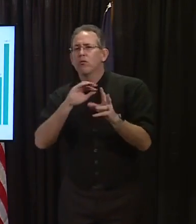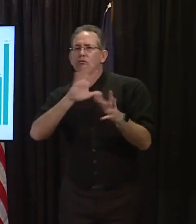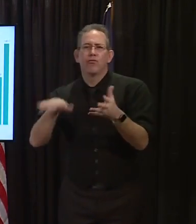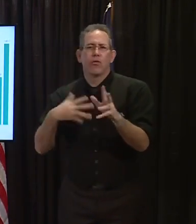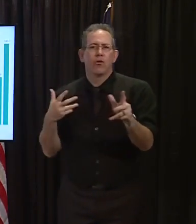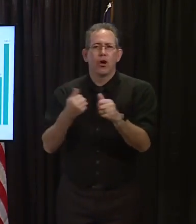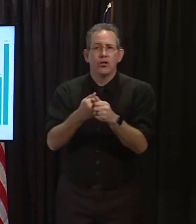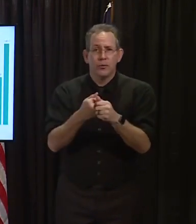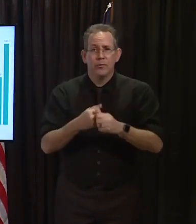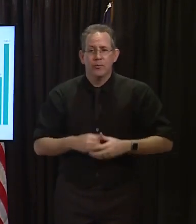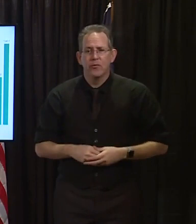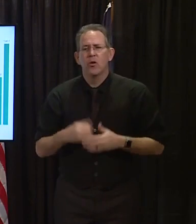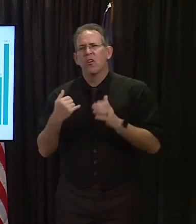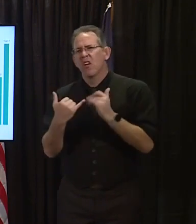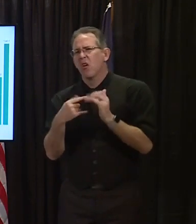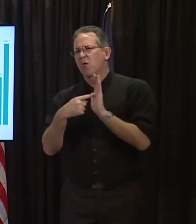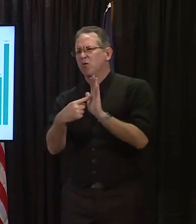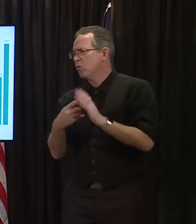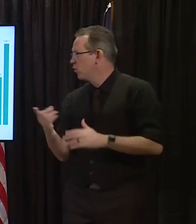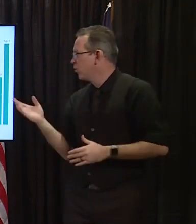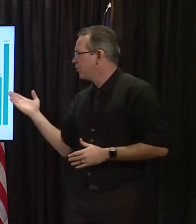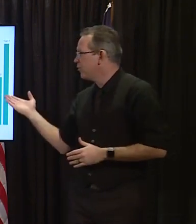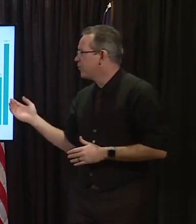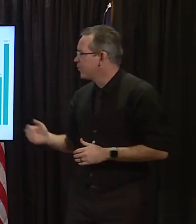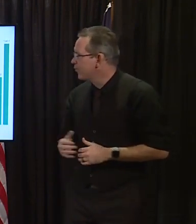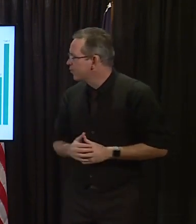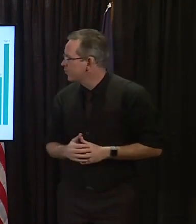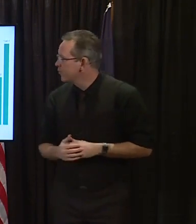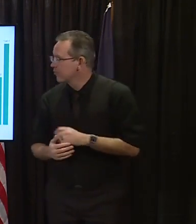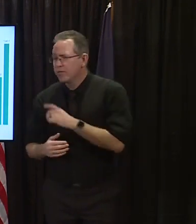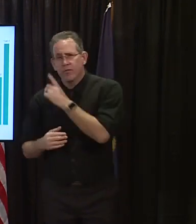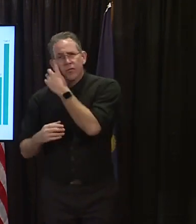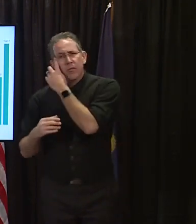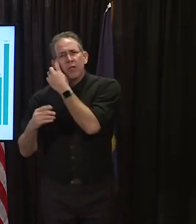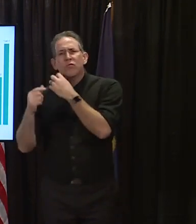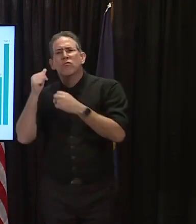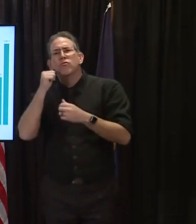have, you can see that for this week, Vermont's cases did continue to